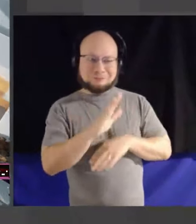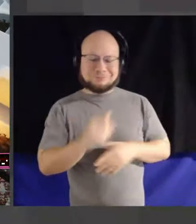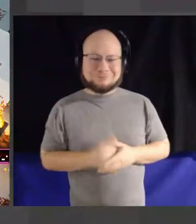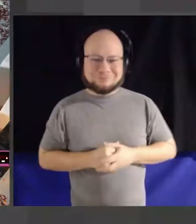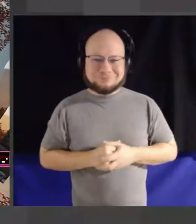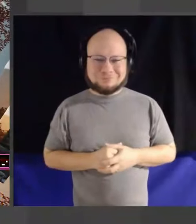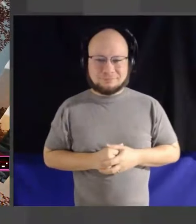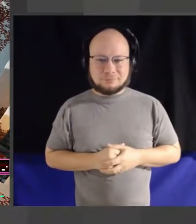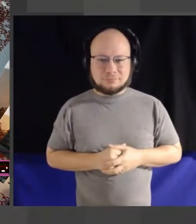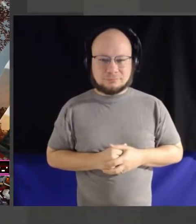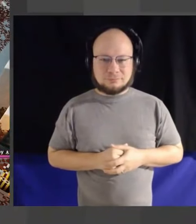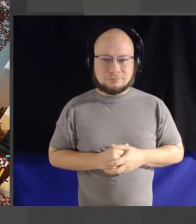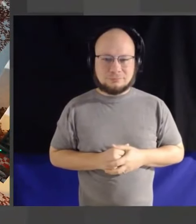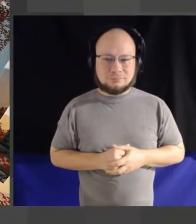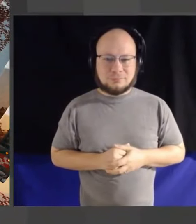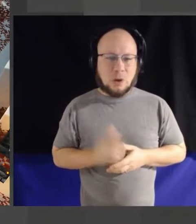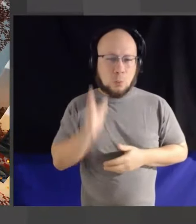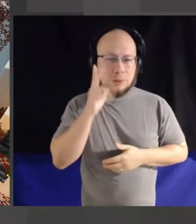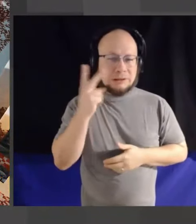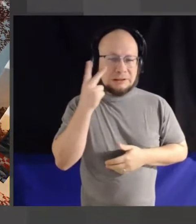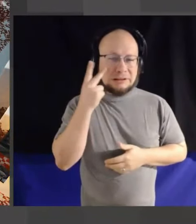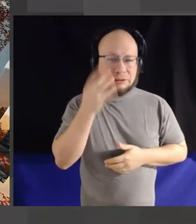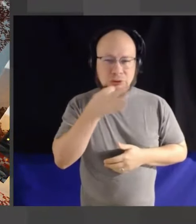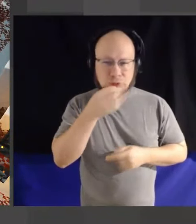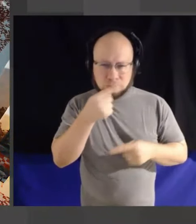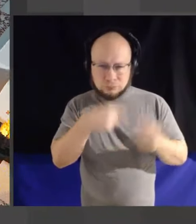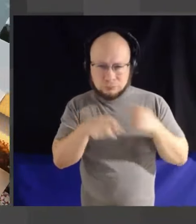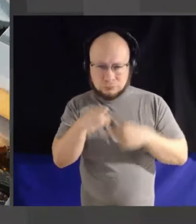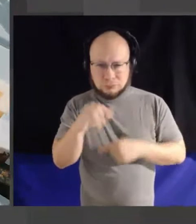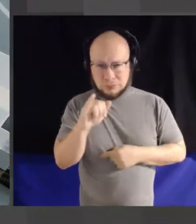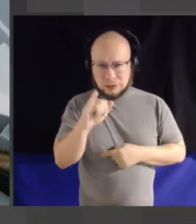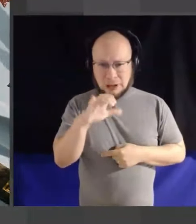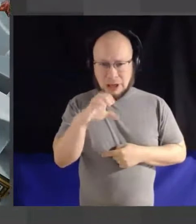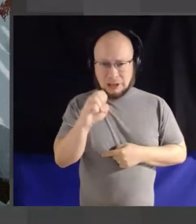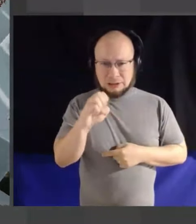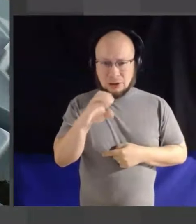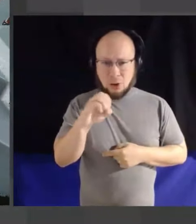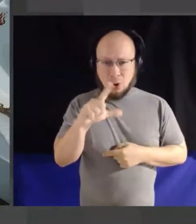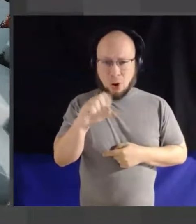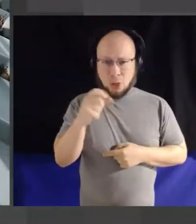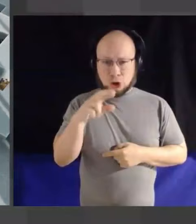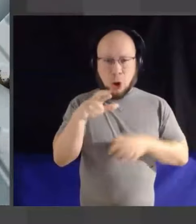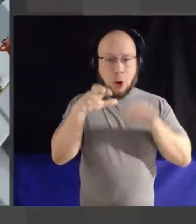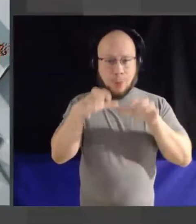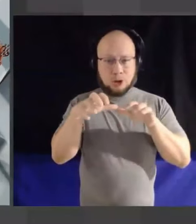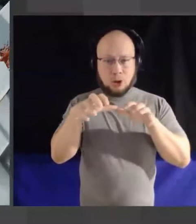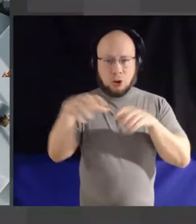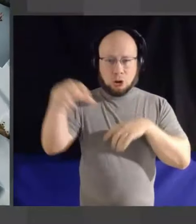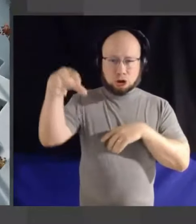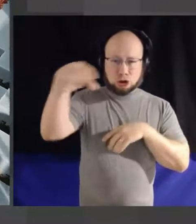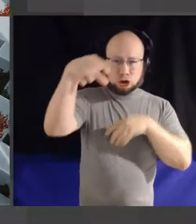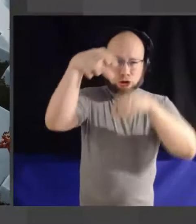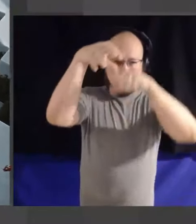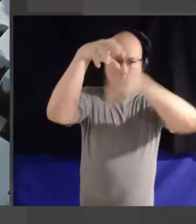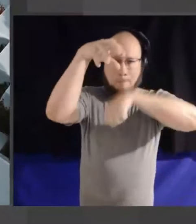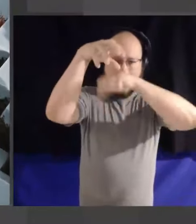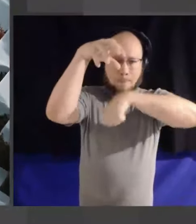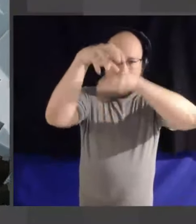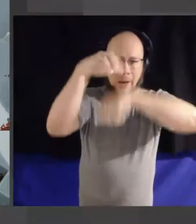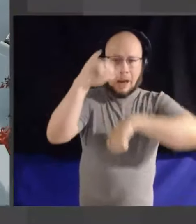CAREFUL. LEAVE THE GOATS ALONE. YES.